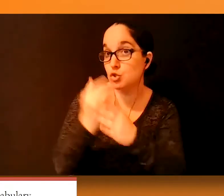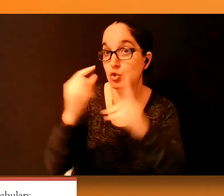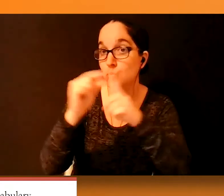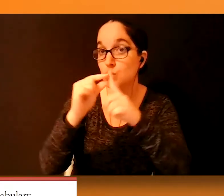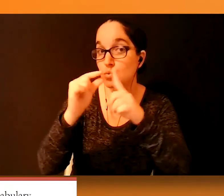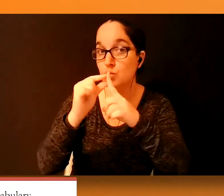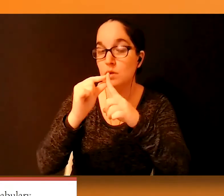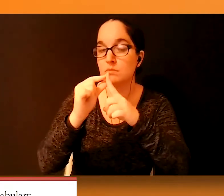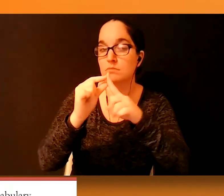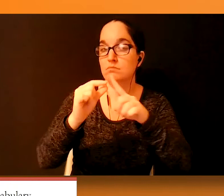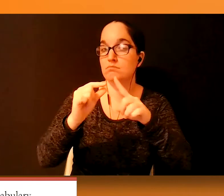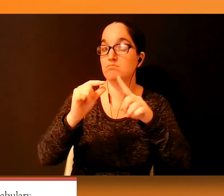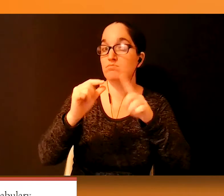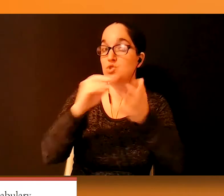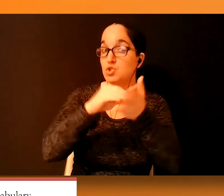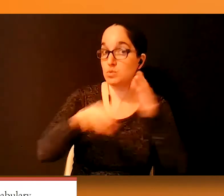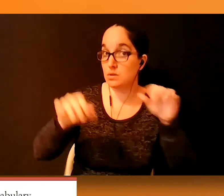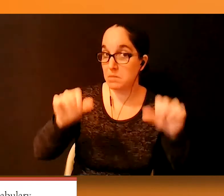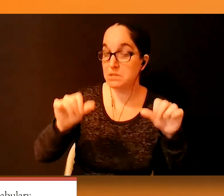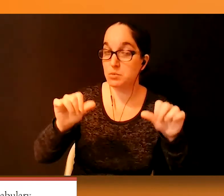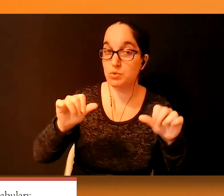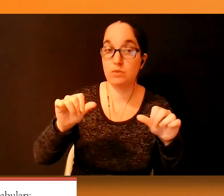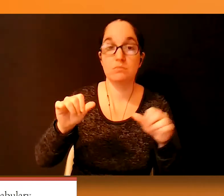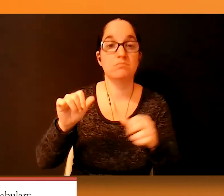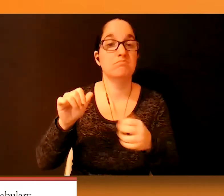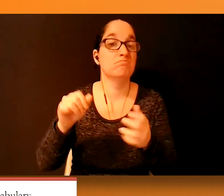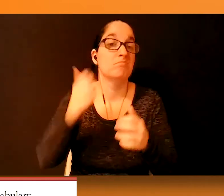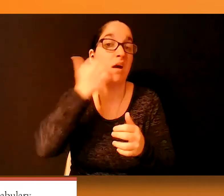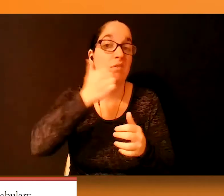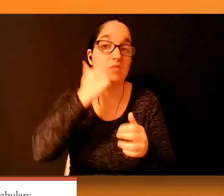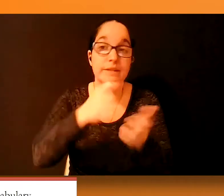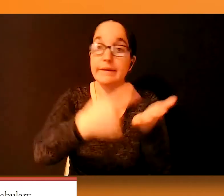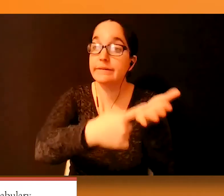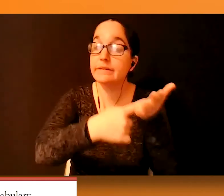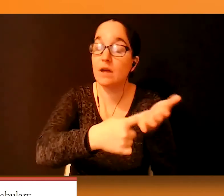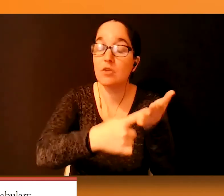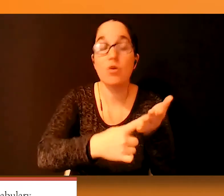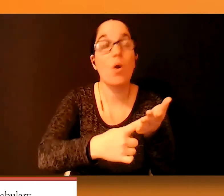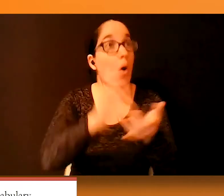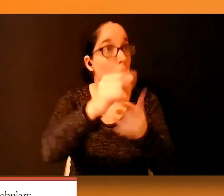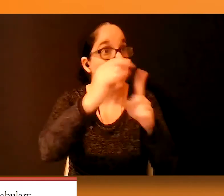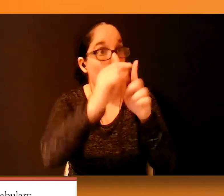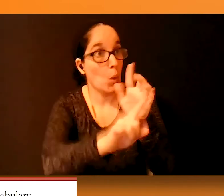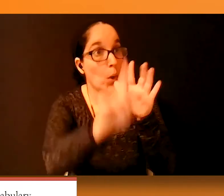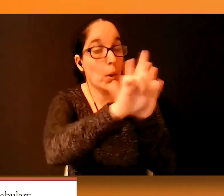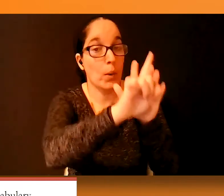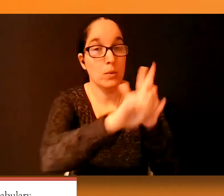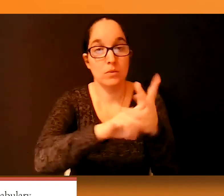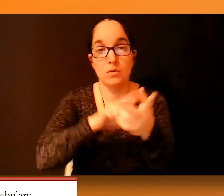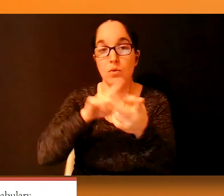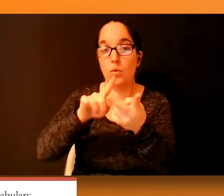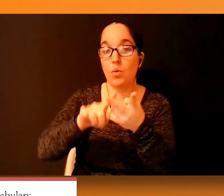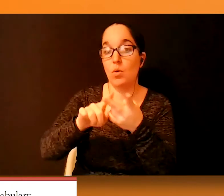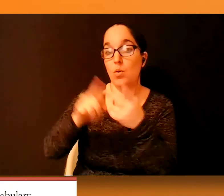Are they going to be able to have a discussion, use the word? Expressively use the word. Writing and use the word.